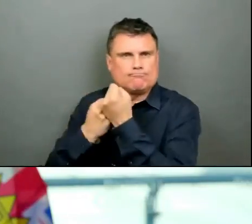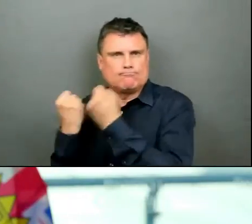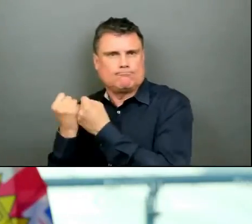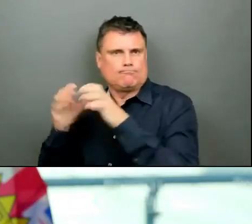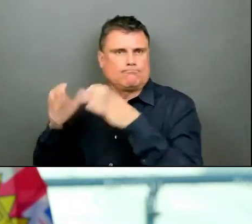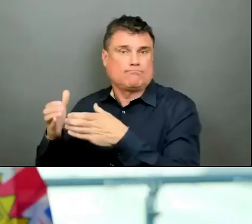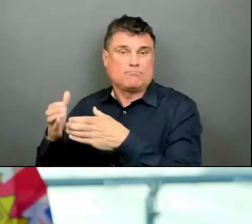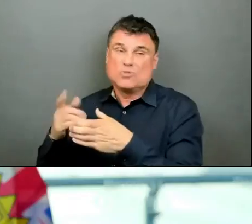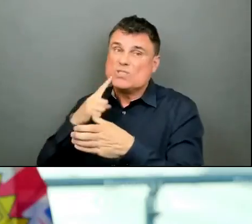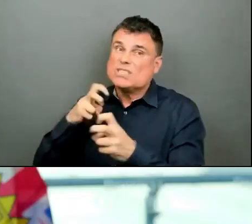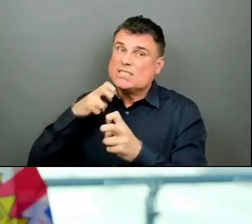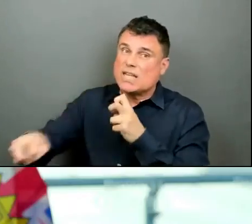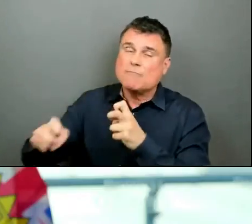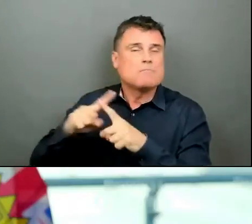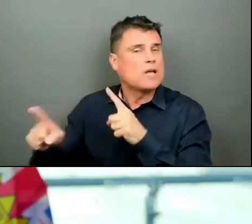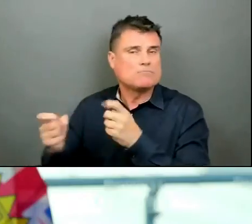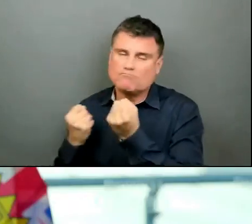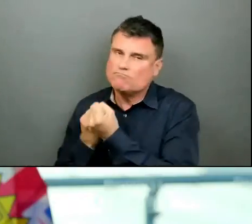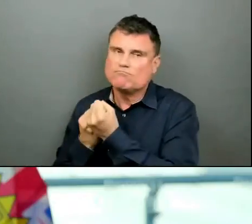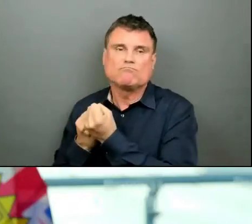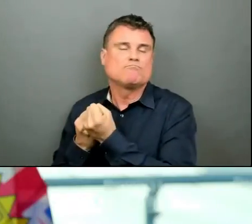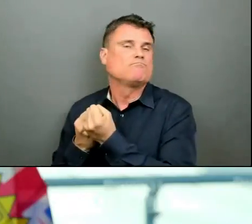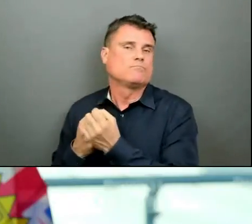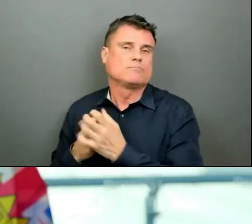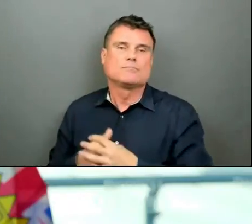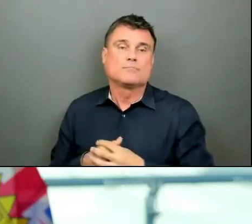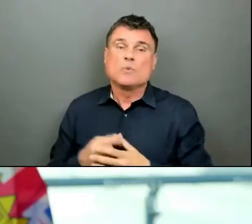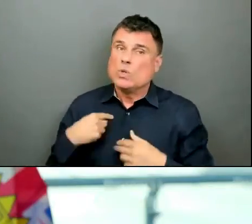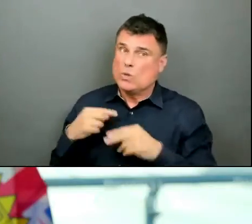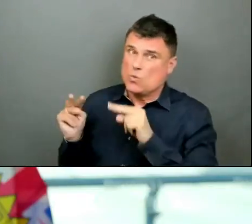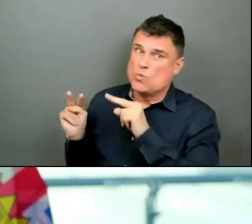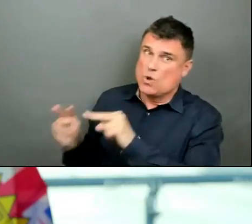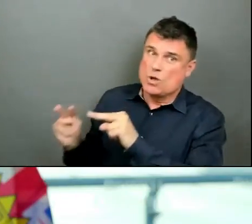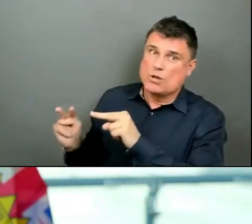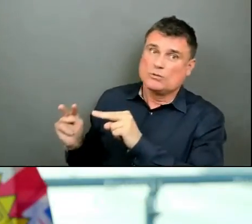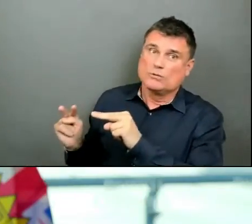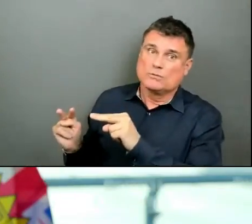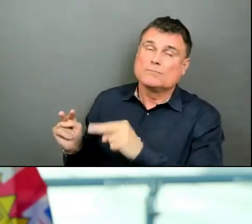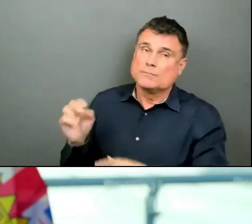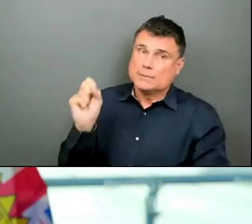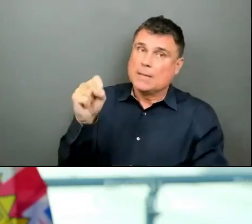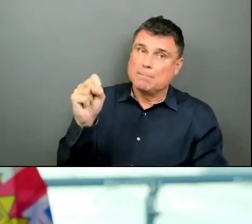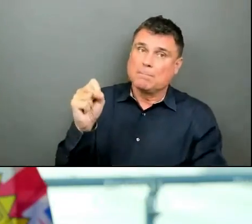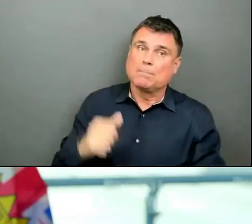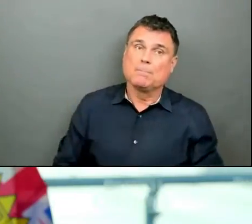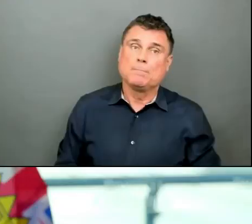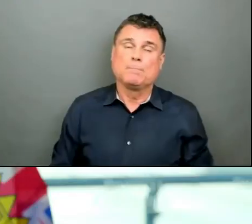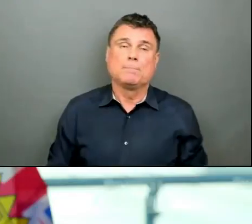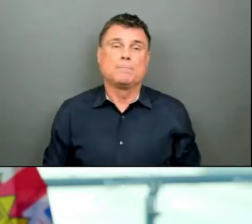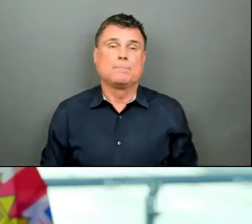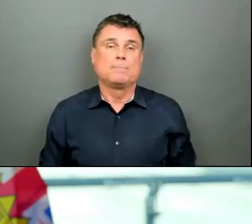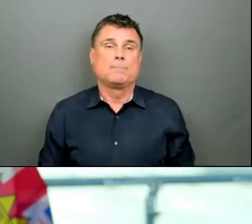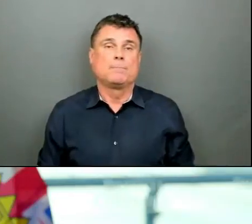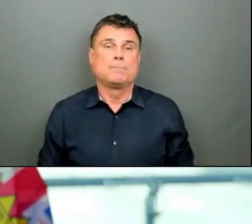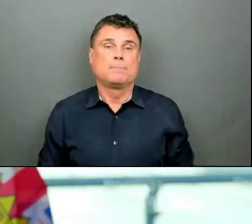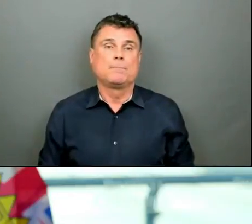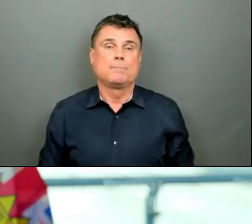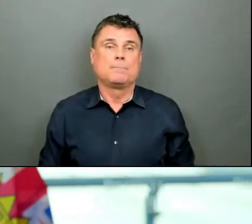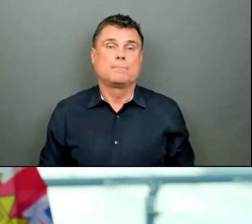now. And it is something we're paying attention to and yes, there is a proVINGS v support to look at where